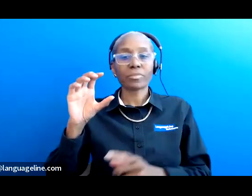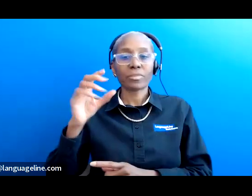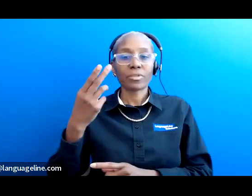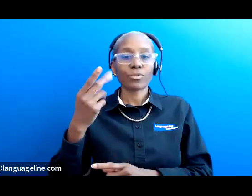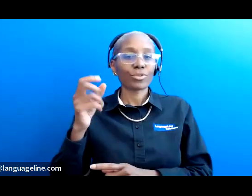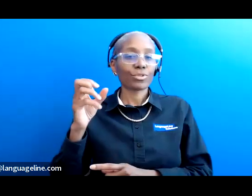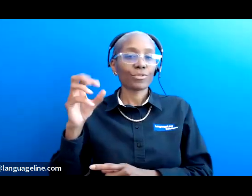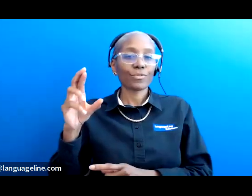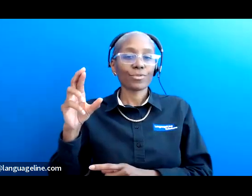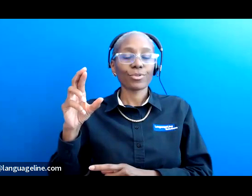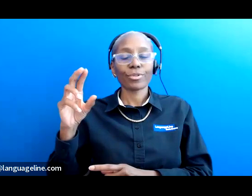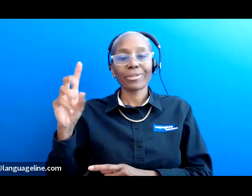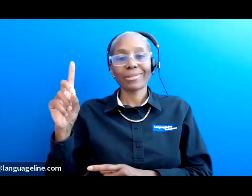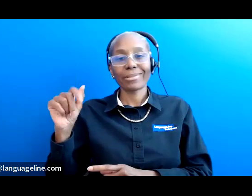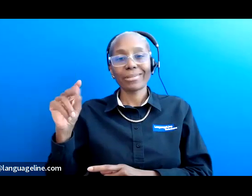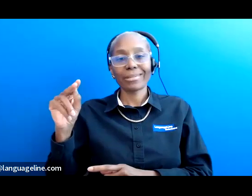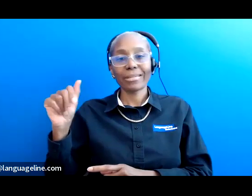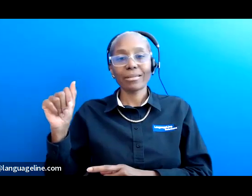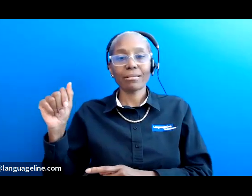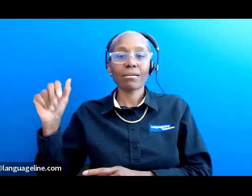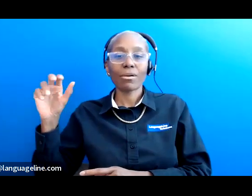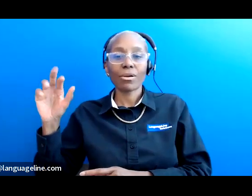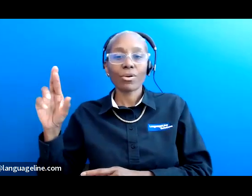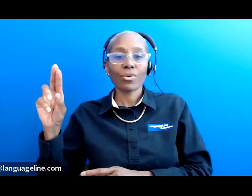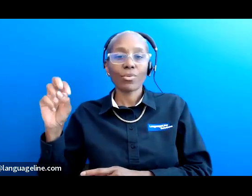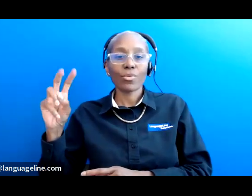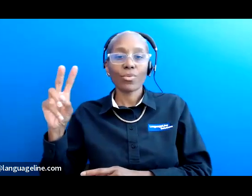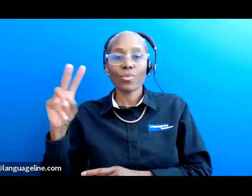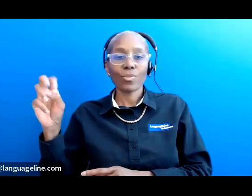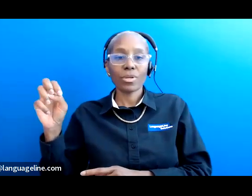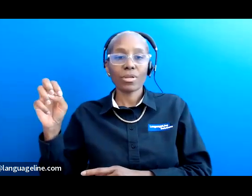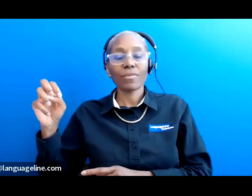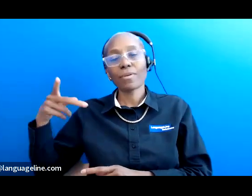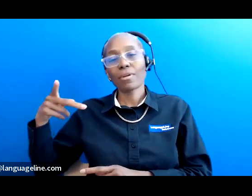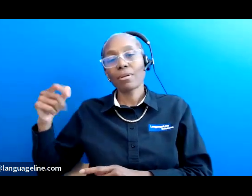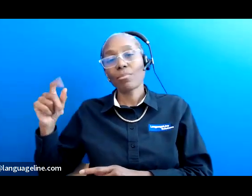Paralysis Foundation that are working diligently on behalf of people